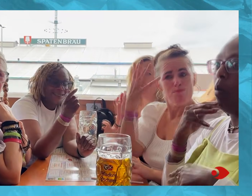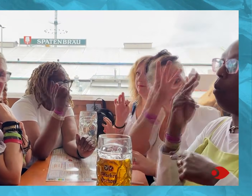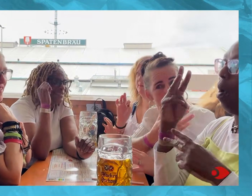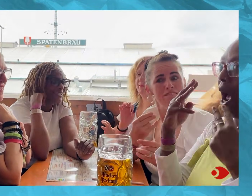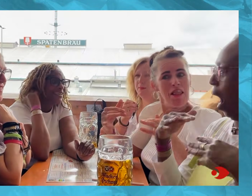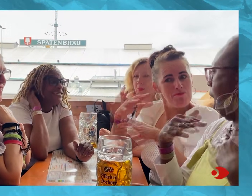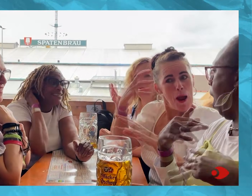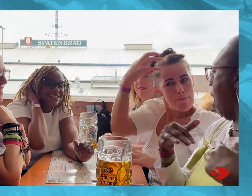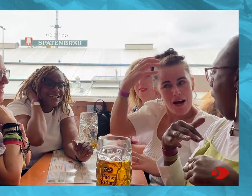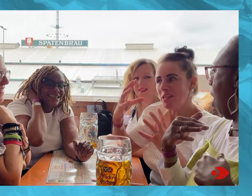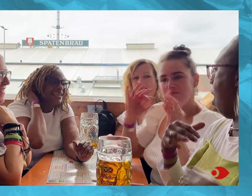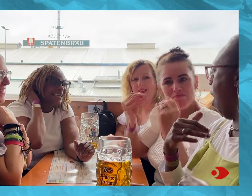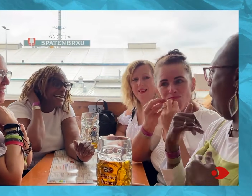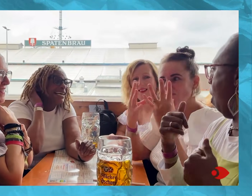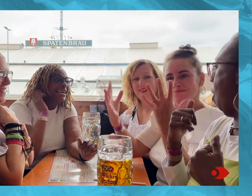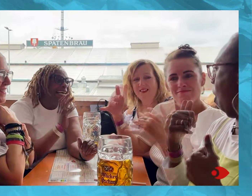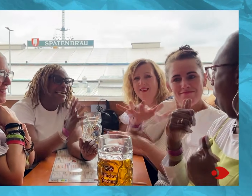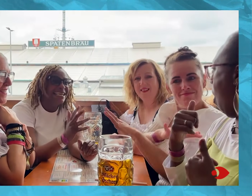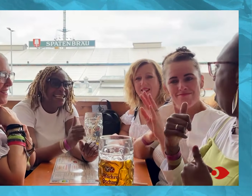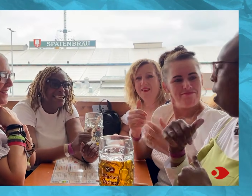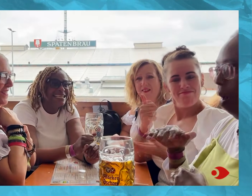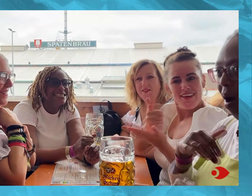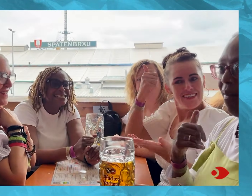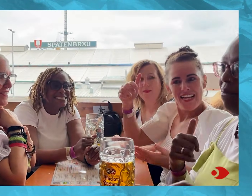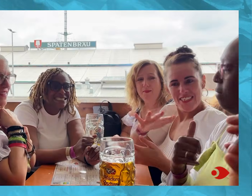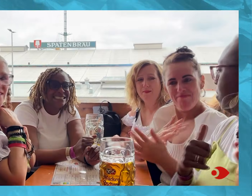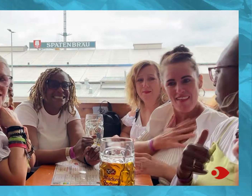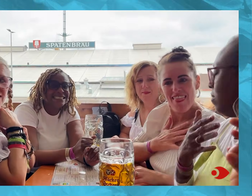Beautiful, Munich is very beautiful. I like it very much.